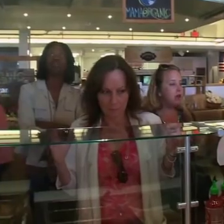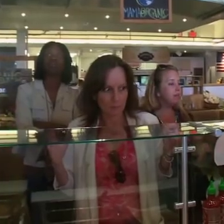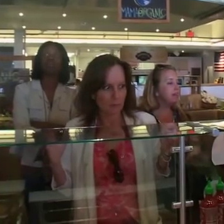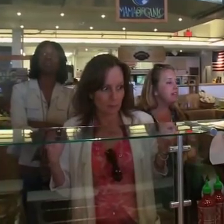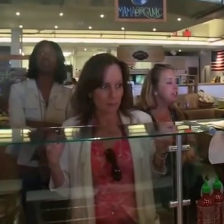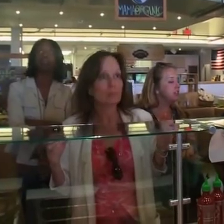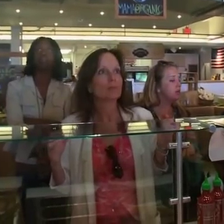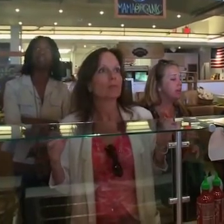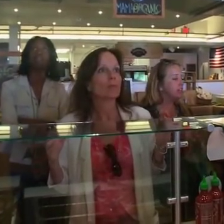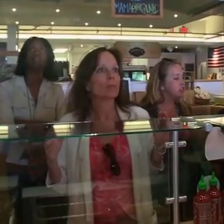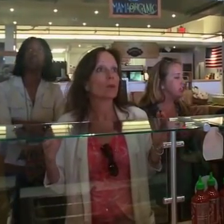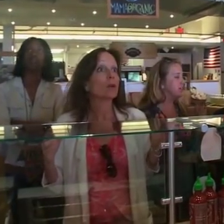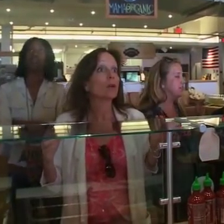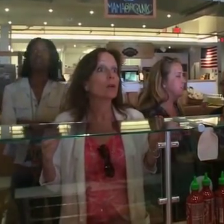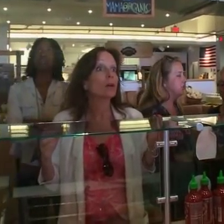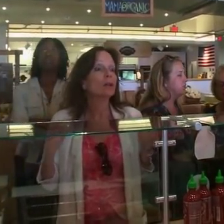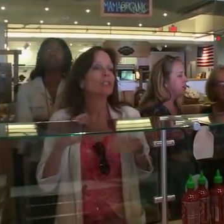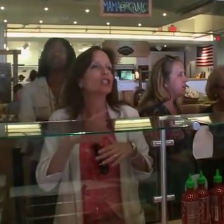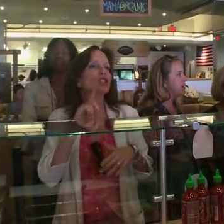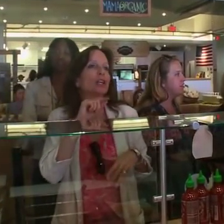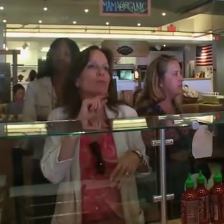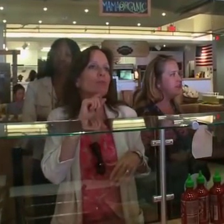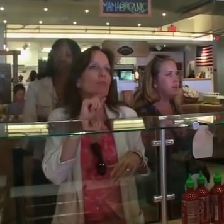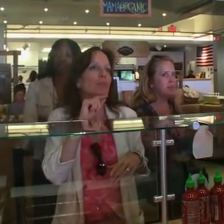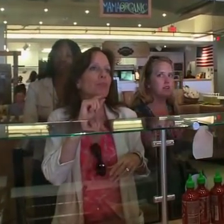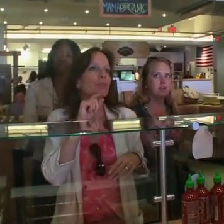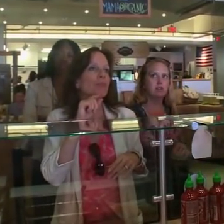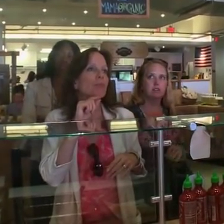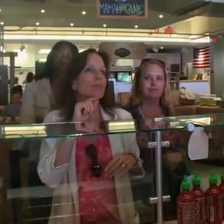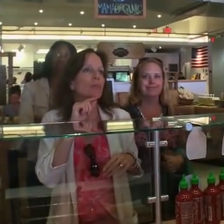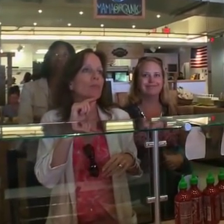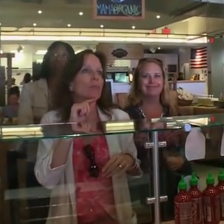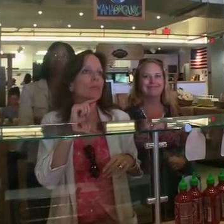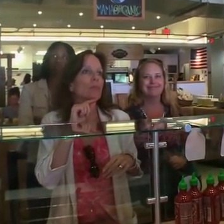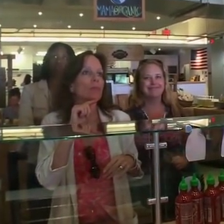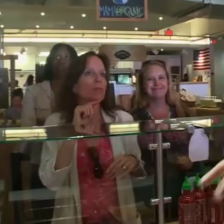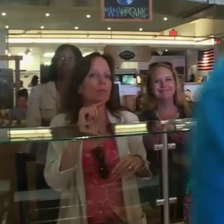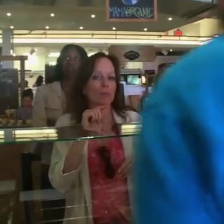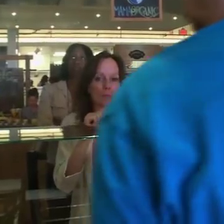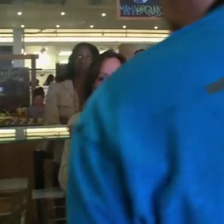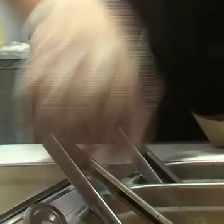Communication is easy because the 23-year-old cook is fluent in American Sign Language.